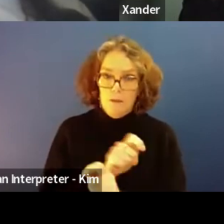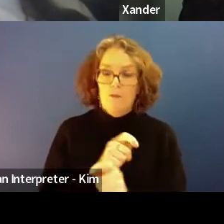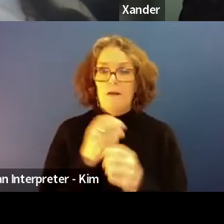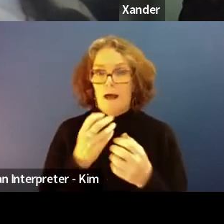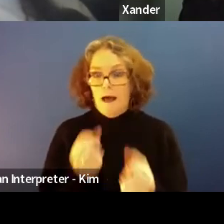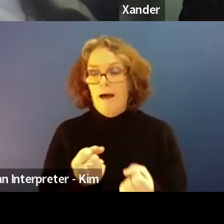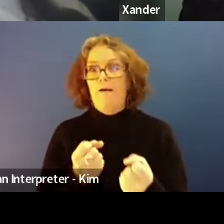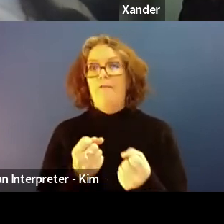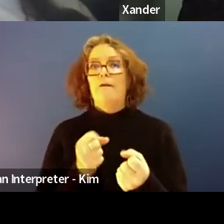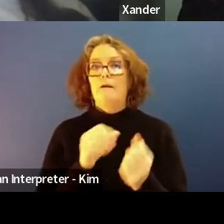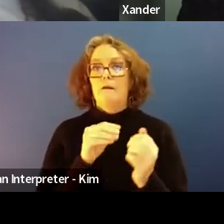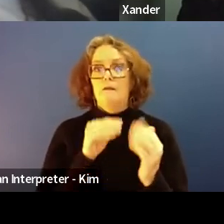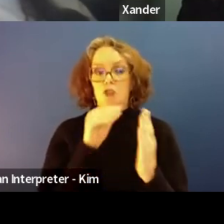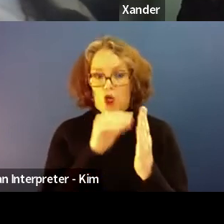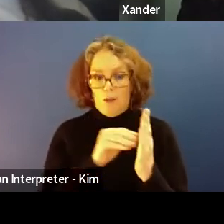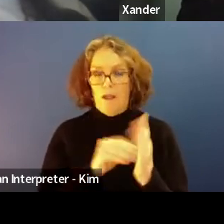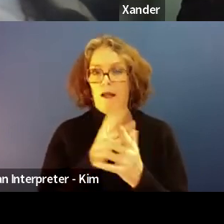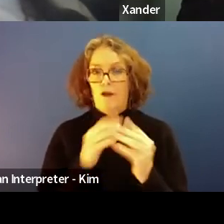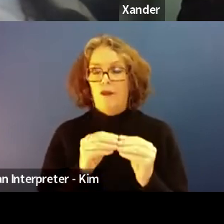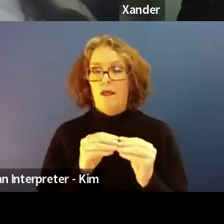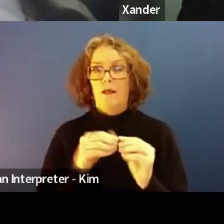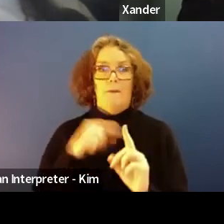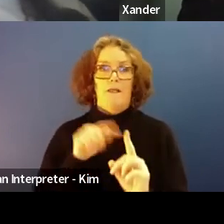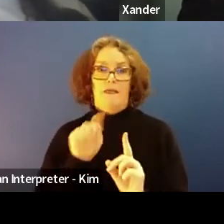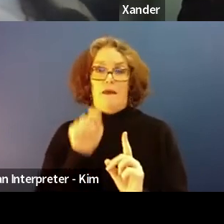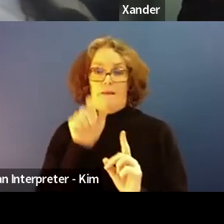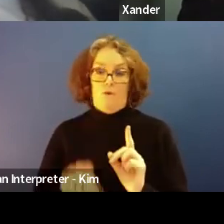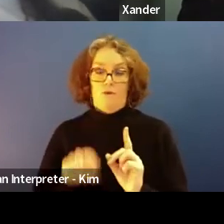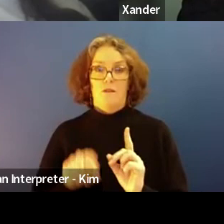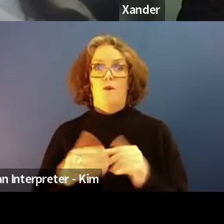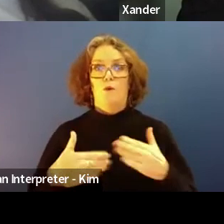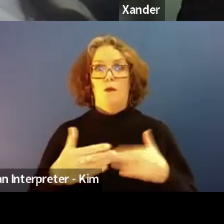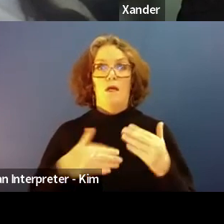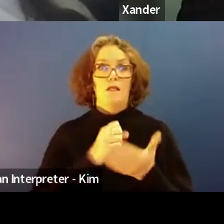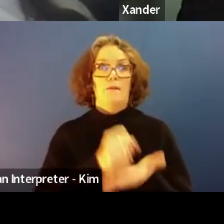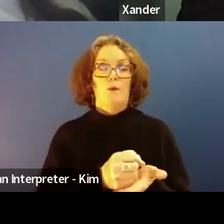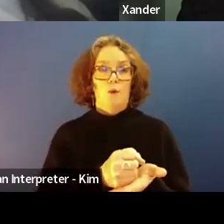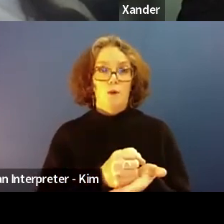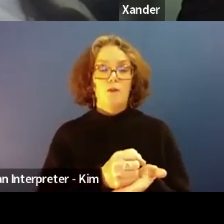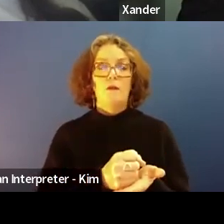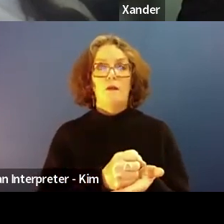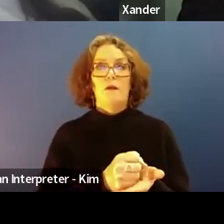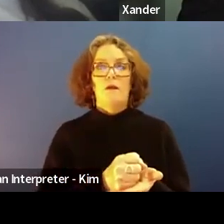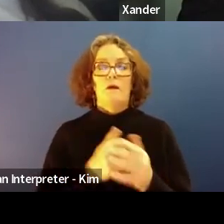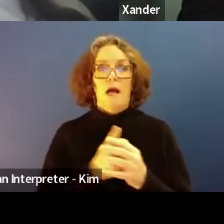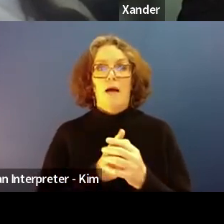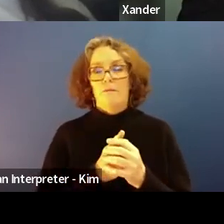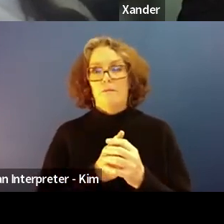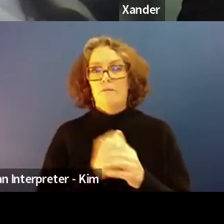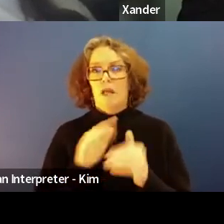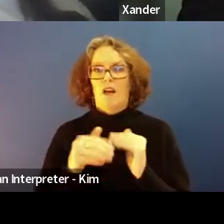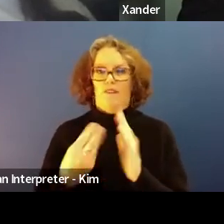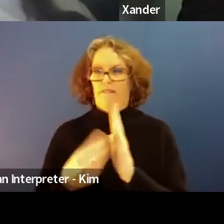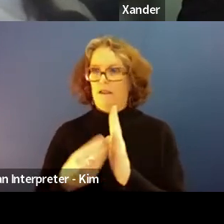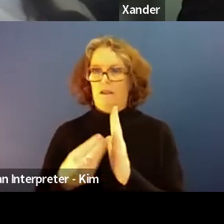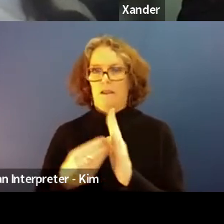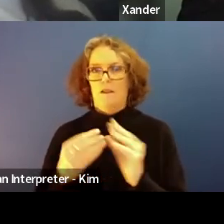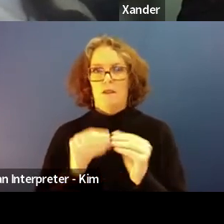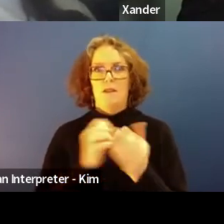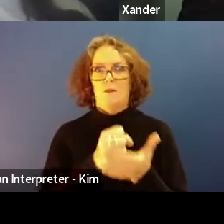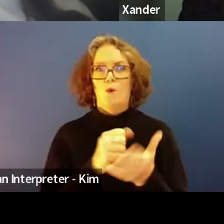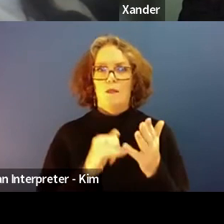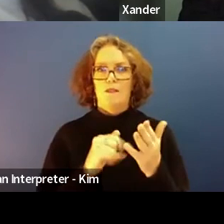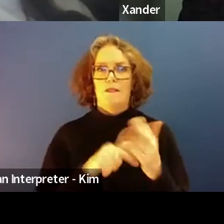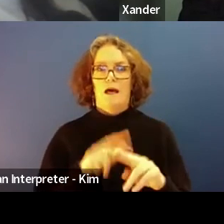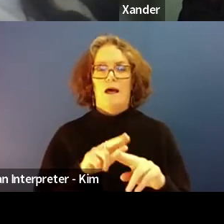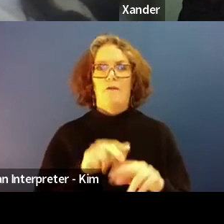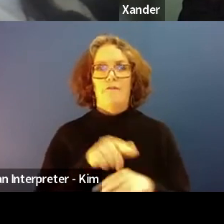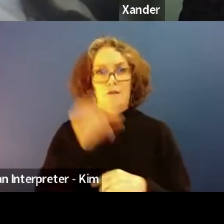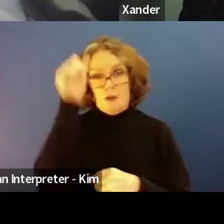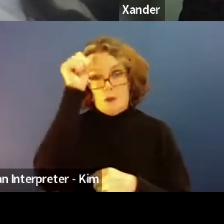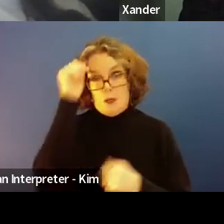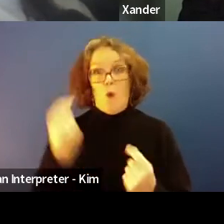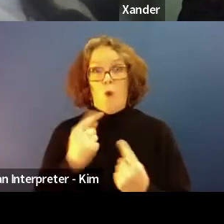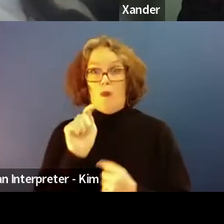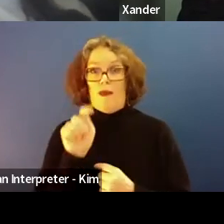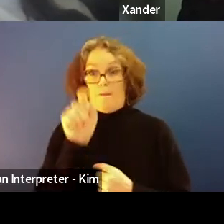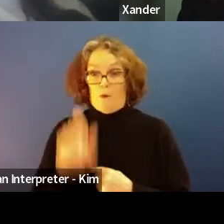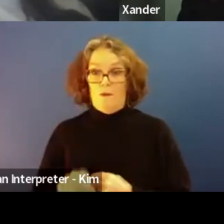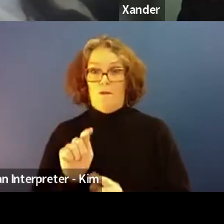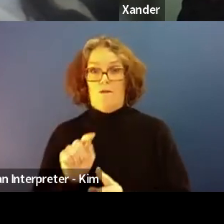Plus, they're the ones that organized the support, in terms of funding with support staff and things like that. So knowing who that person is. is really important, as well.